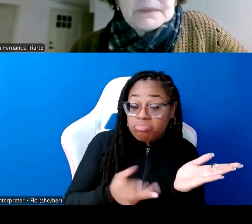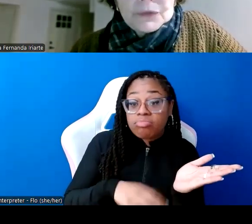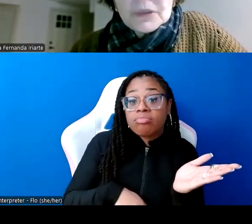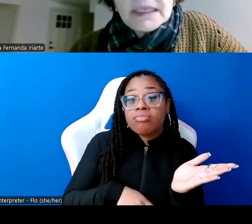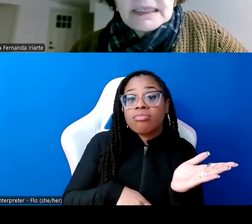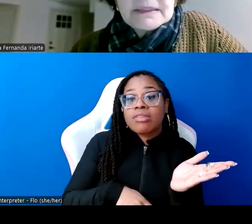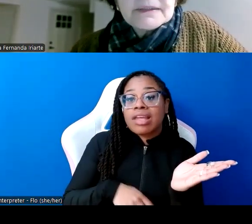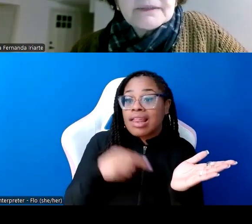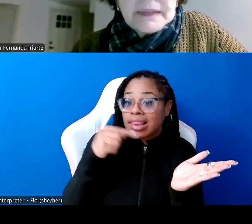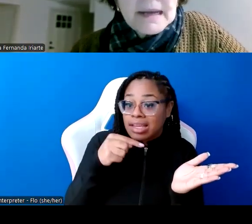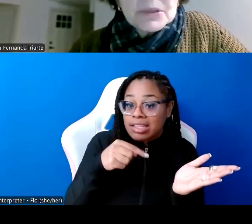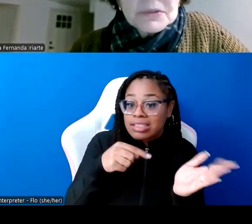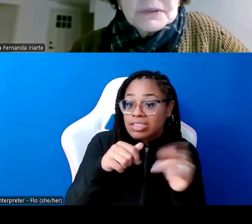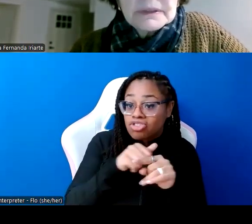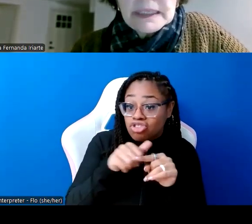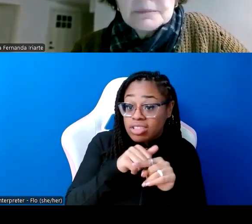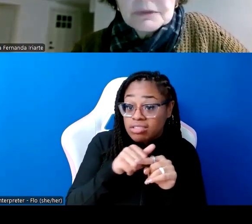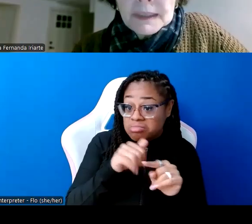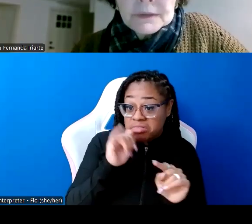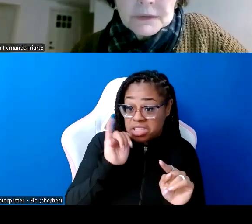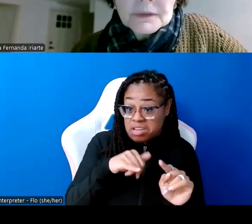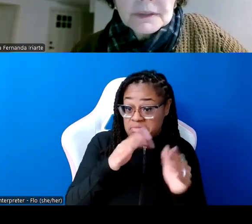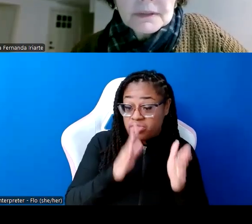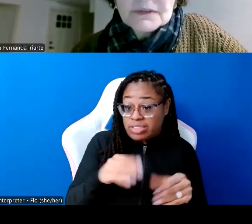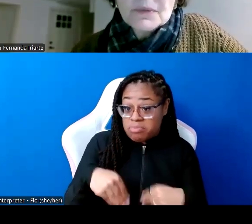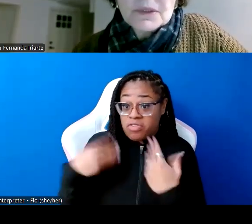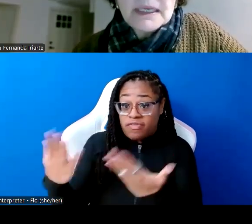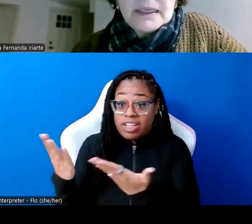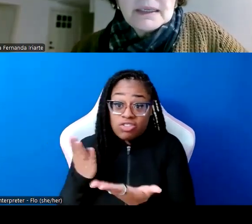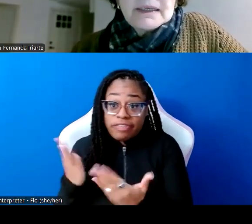is trained that person can provide the services. So we're,